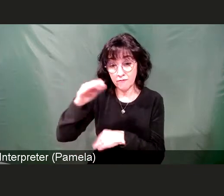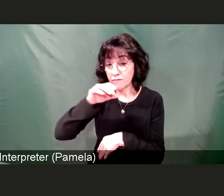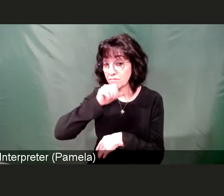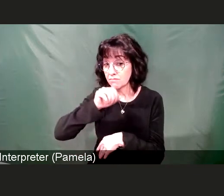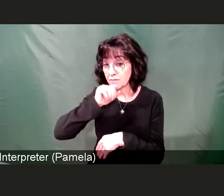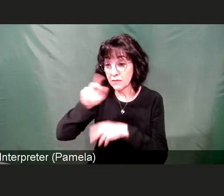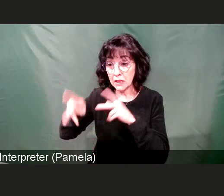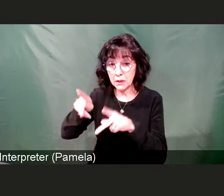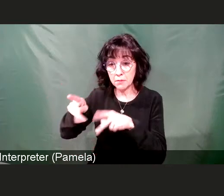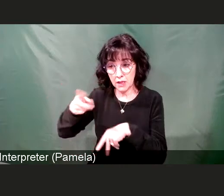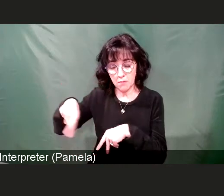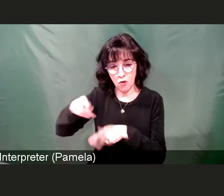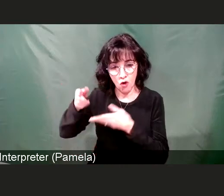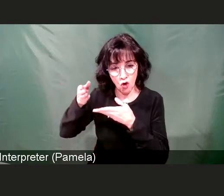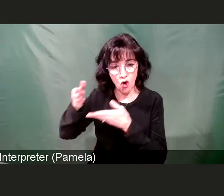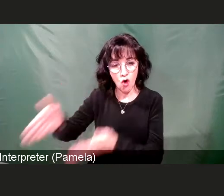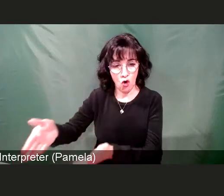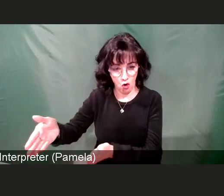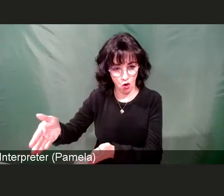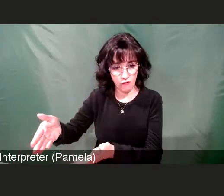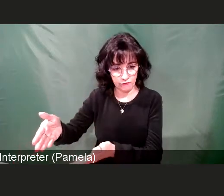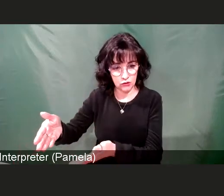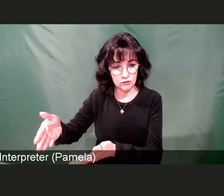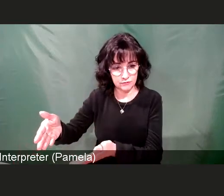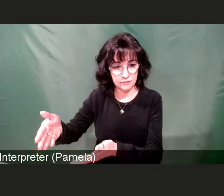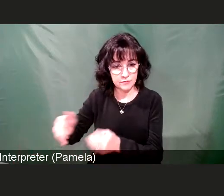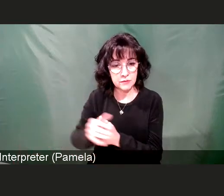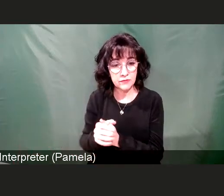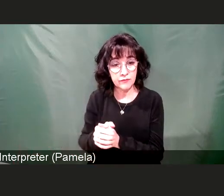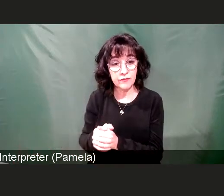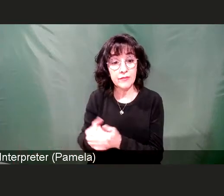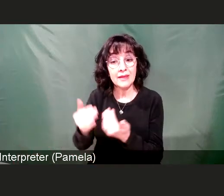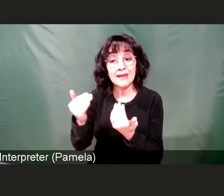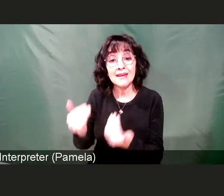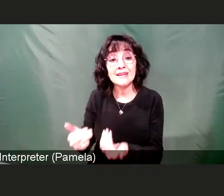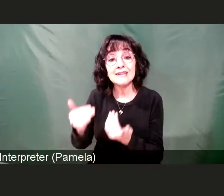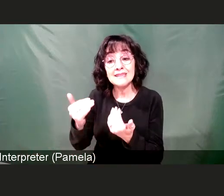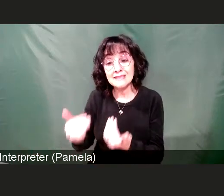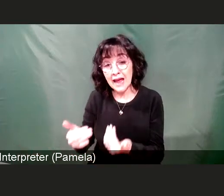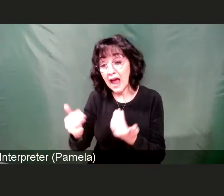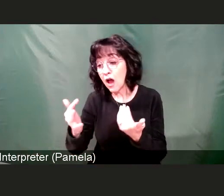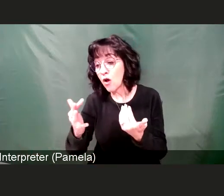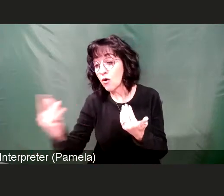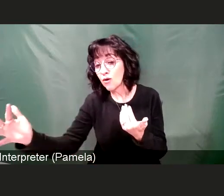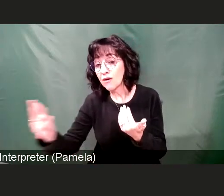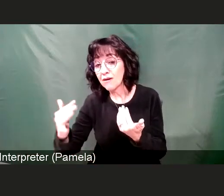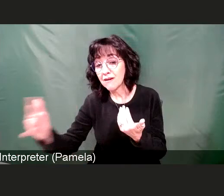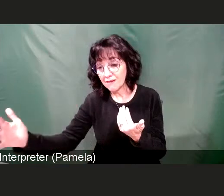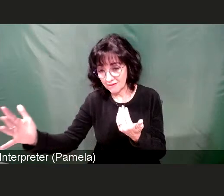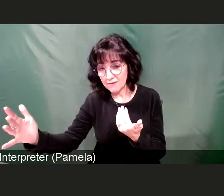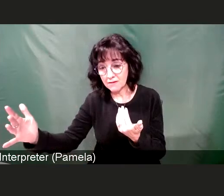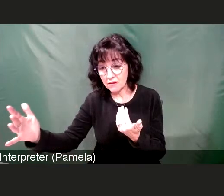They are now attempting to move forward with those other groups that I had just previously discussed.